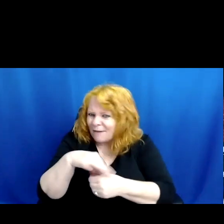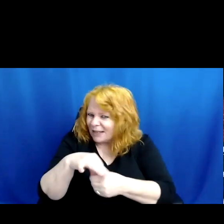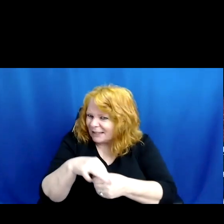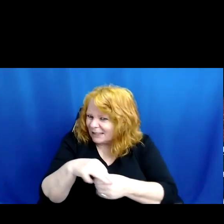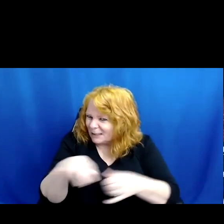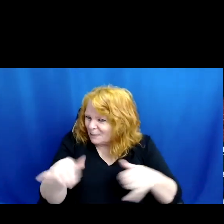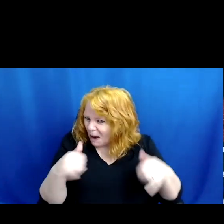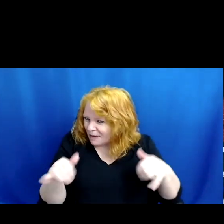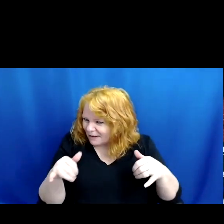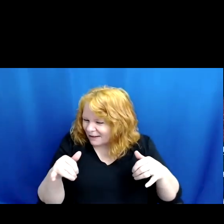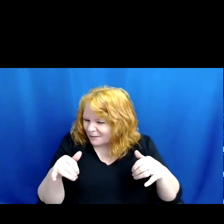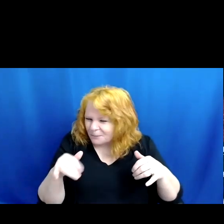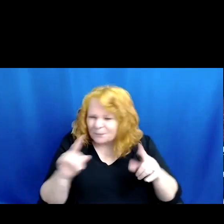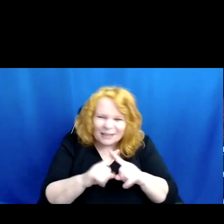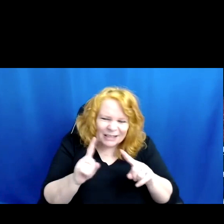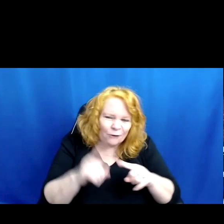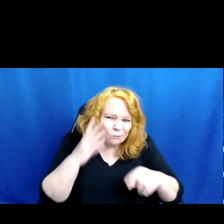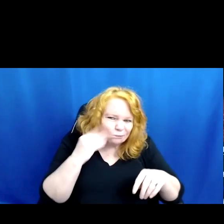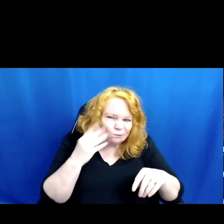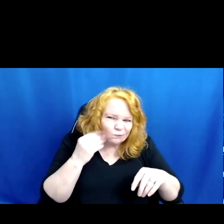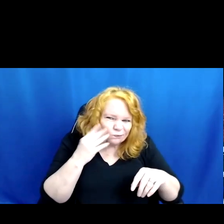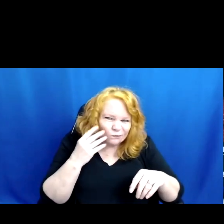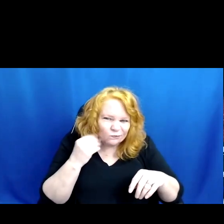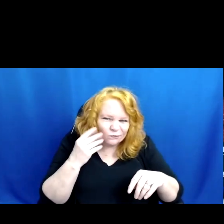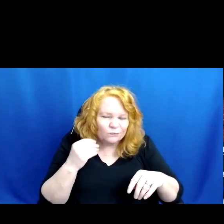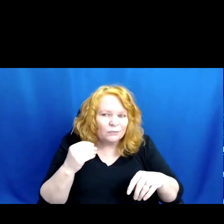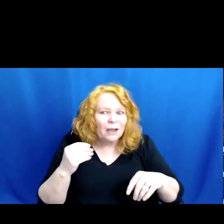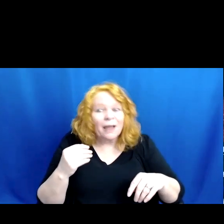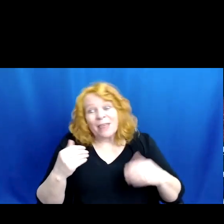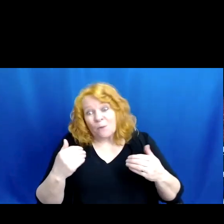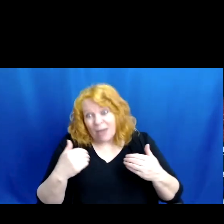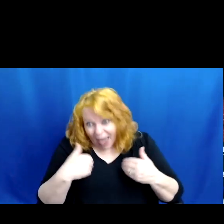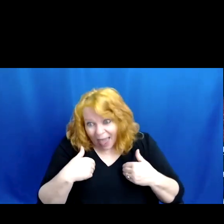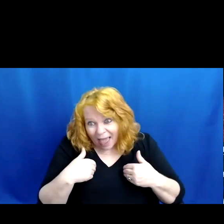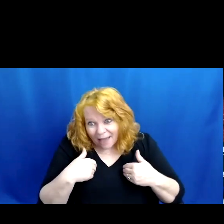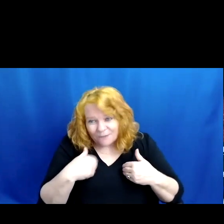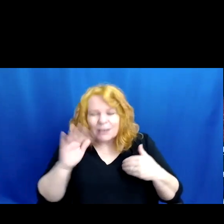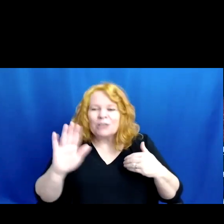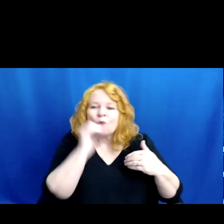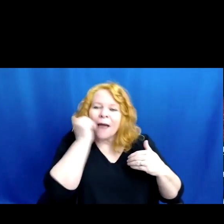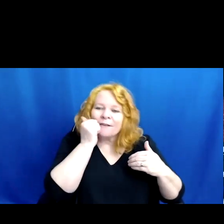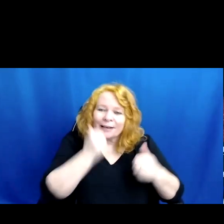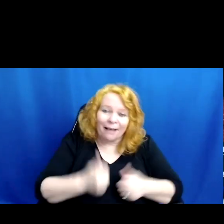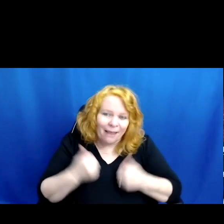All of those experiences that we do have within the everyday experience.